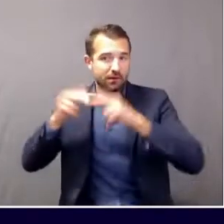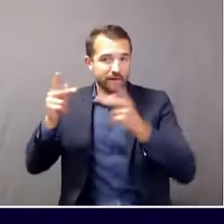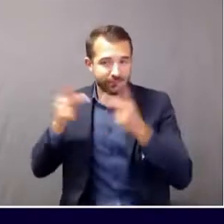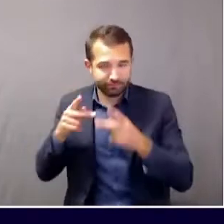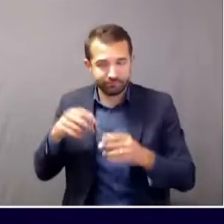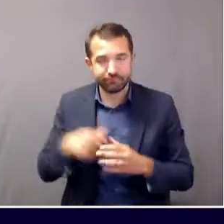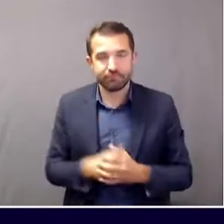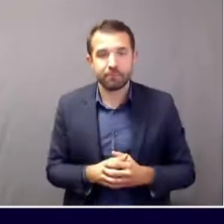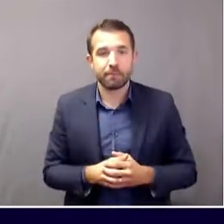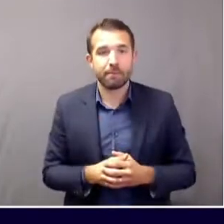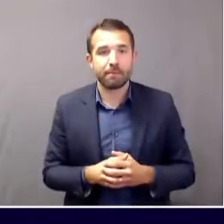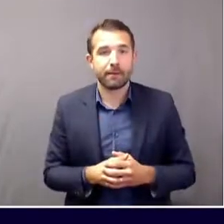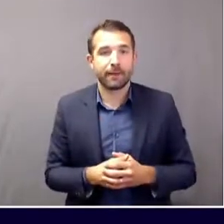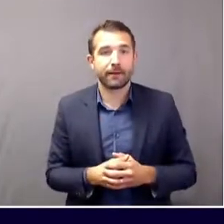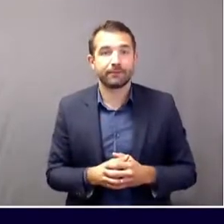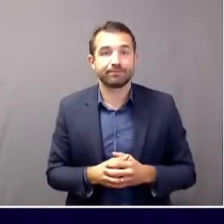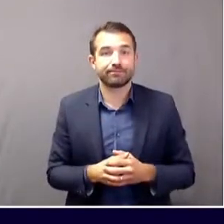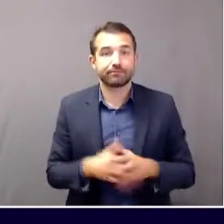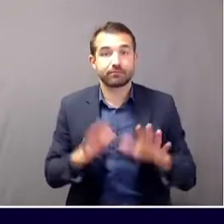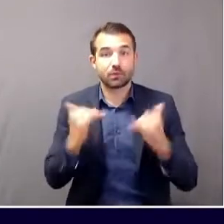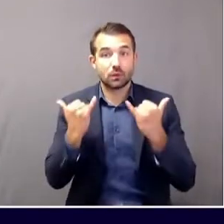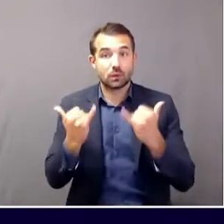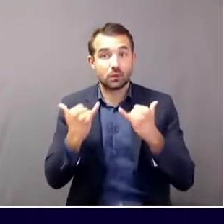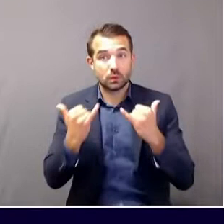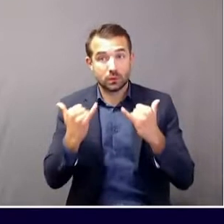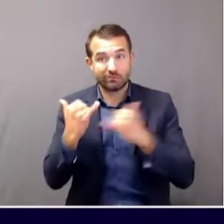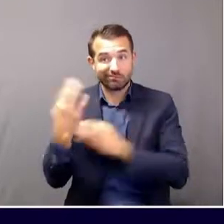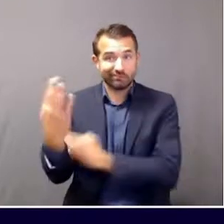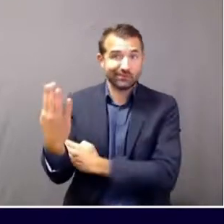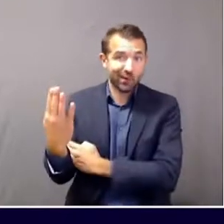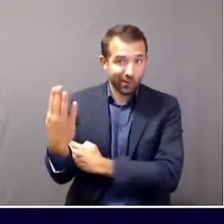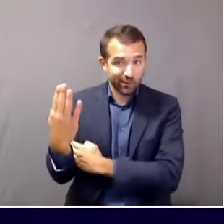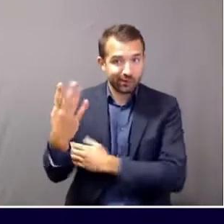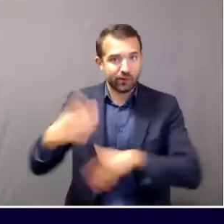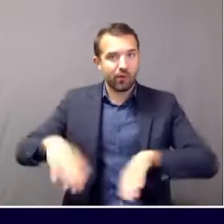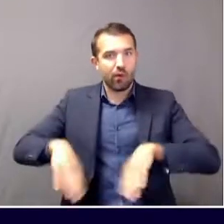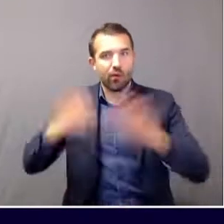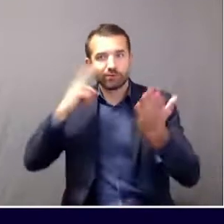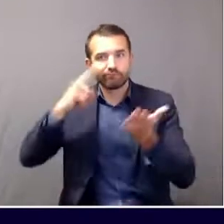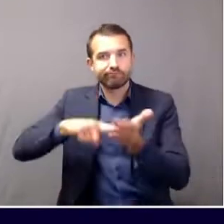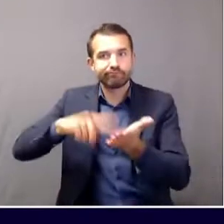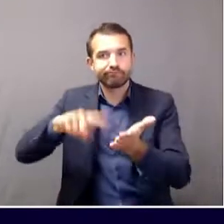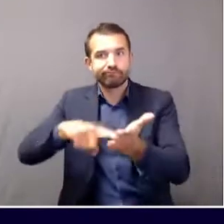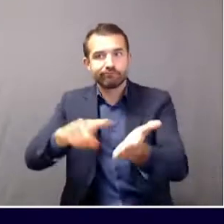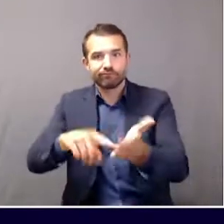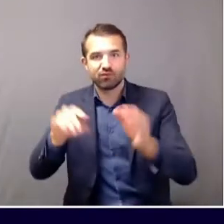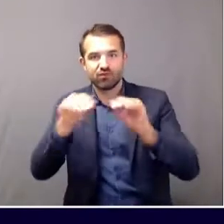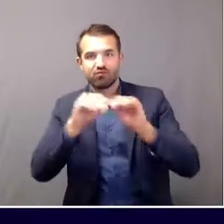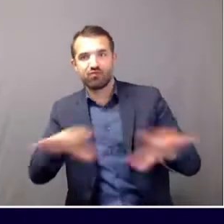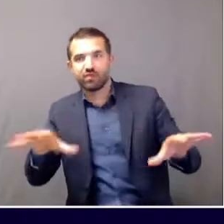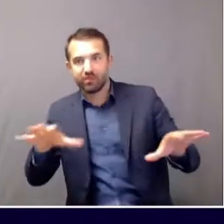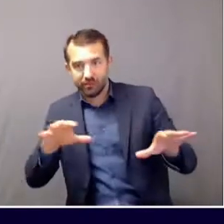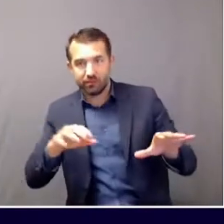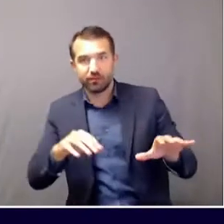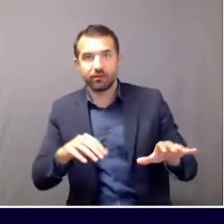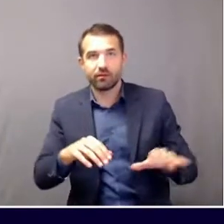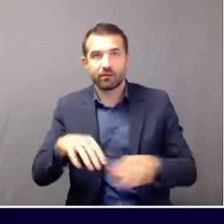earlier today Maine CDC opened an outbreak break into the